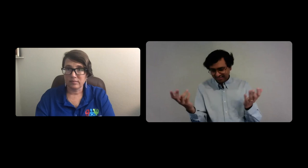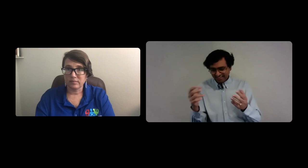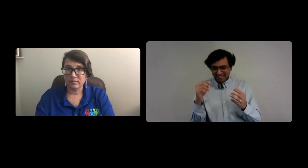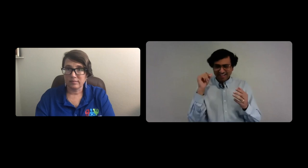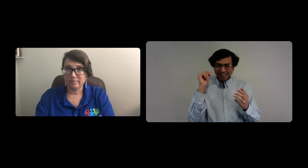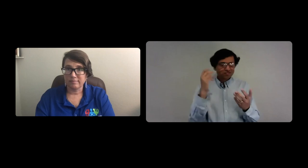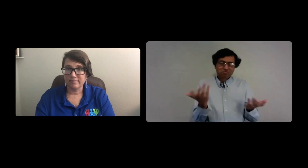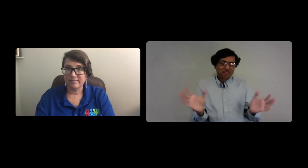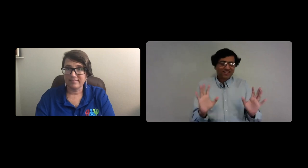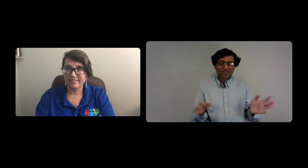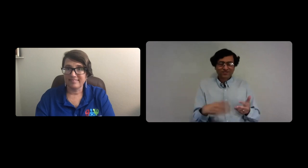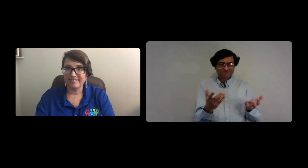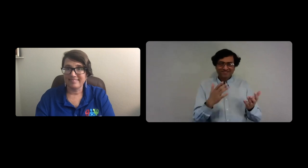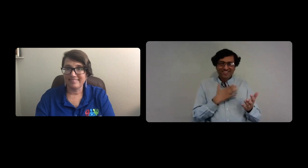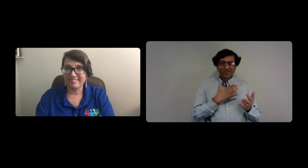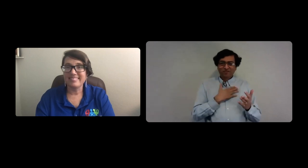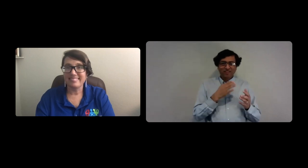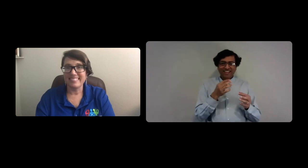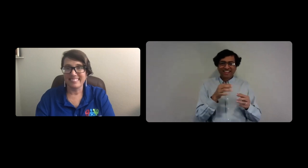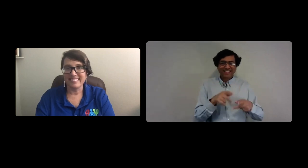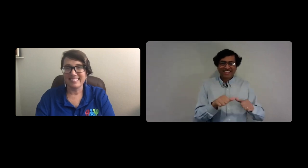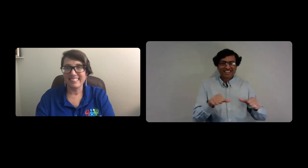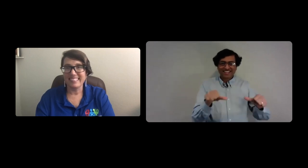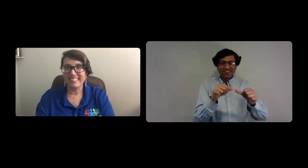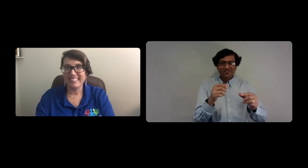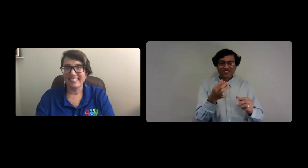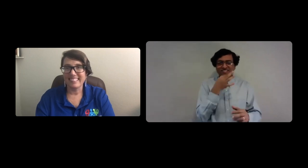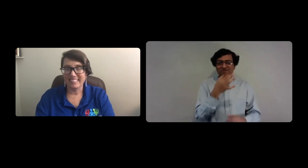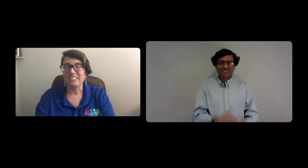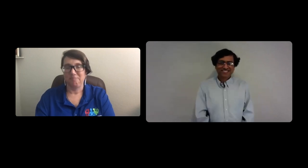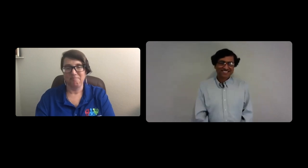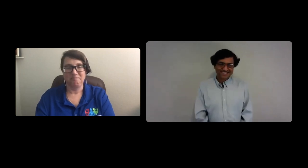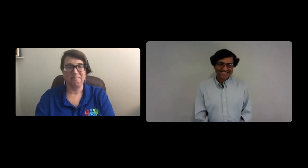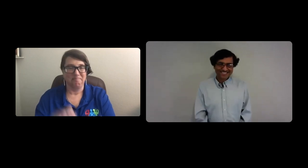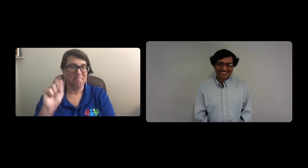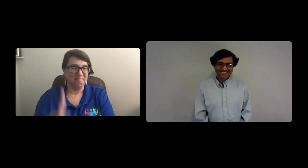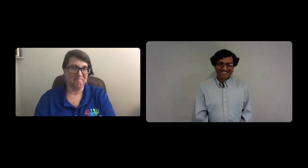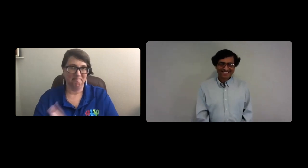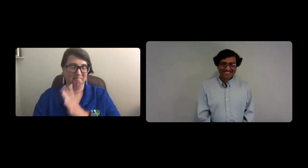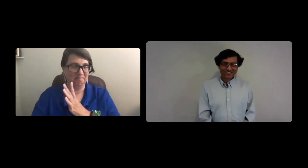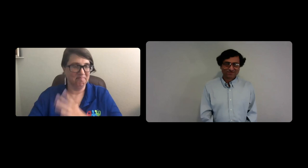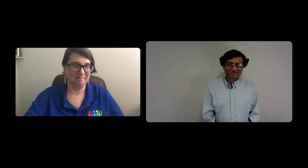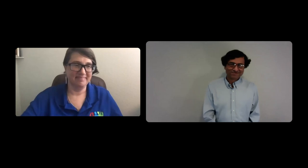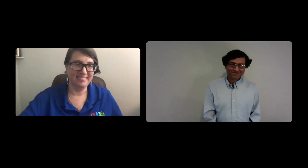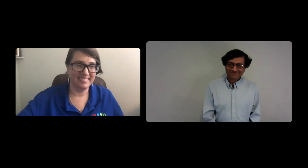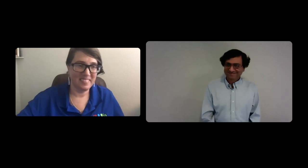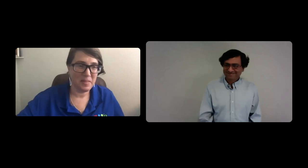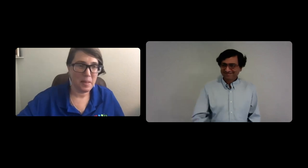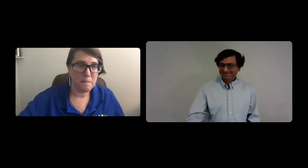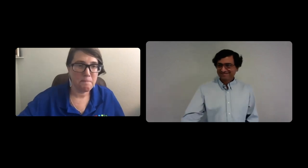support, you know, honestly, I think I just have to say it's not area of expertise before